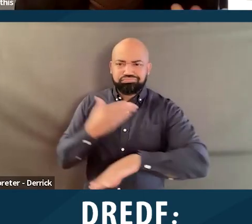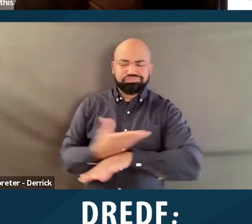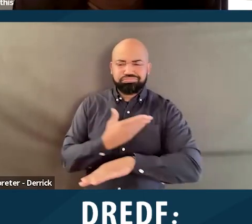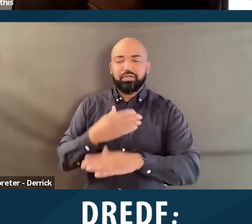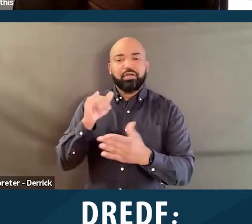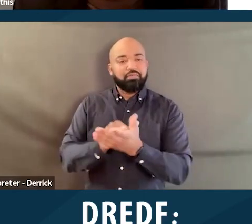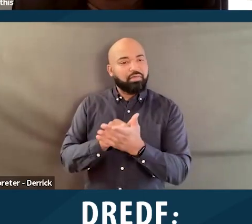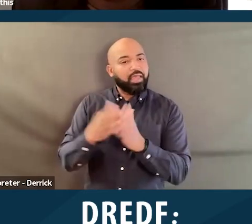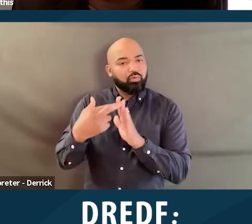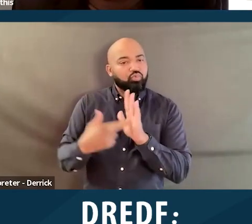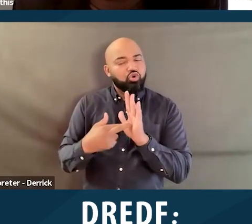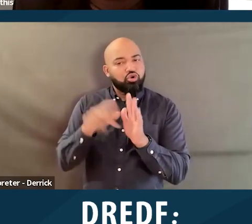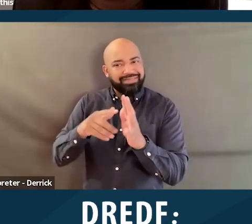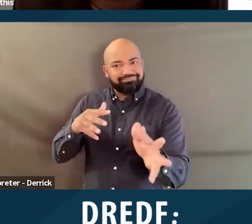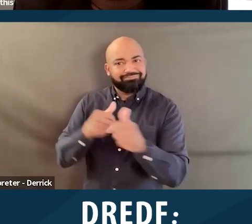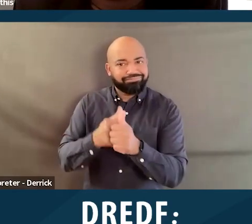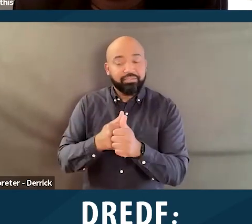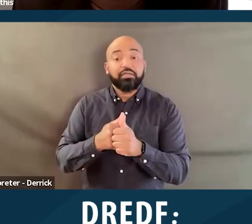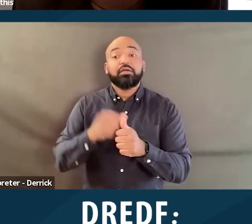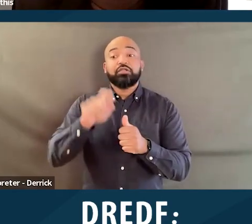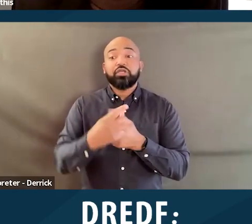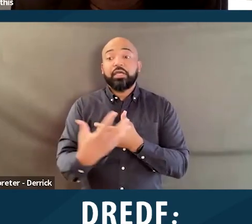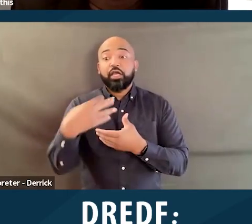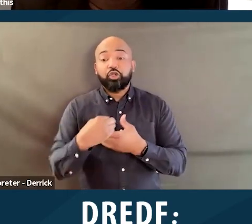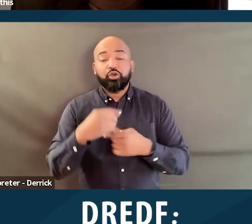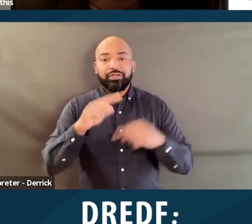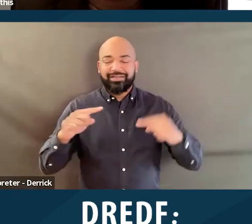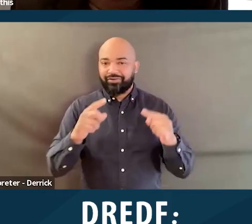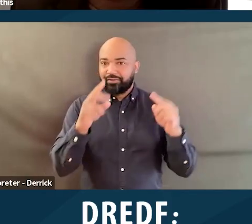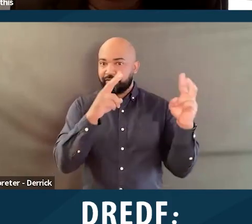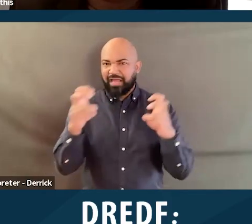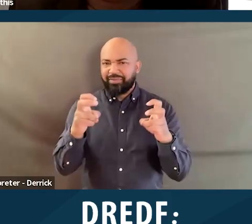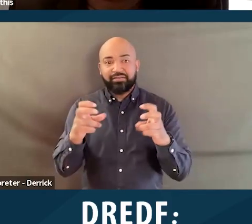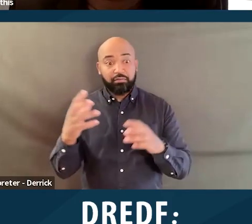because it was so important to the community that the rule be updated,